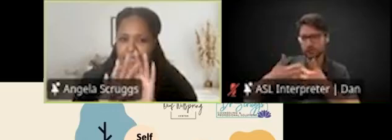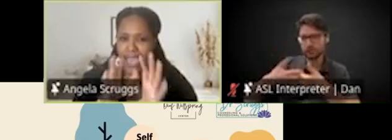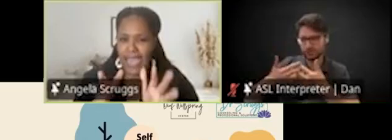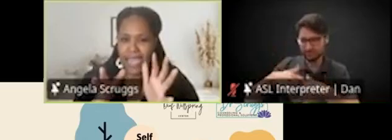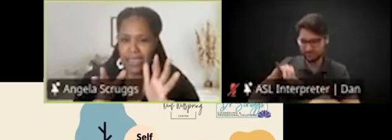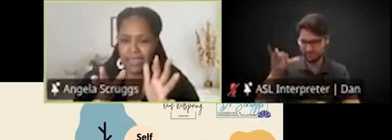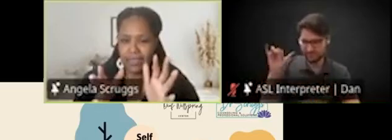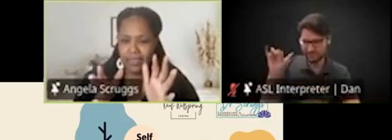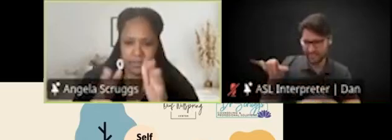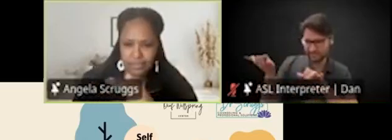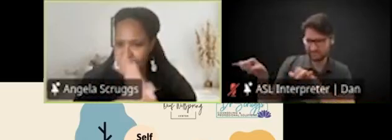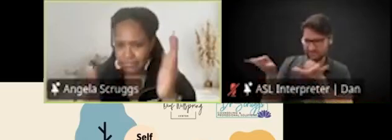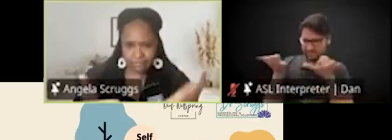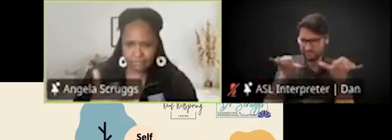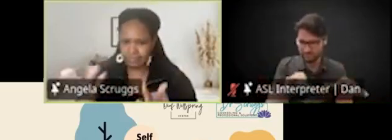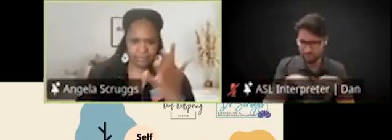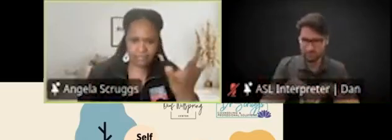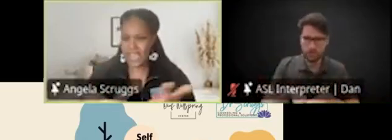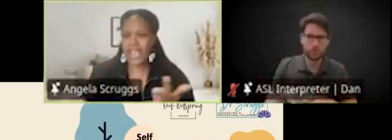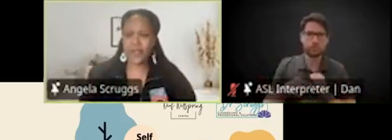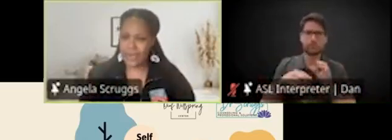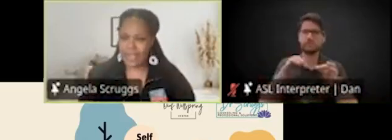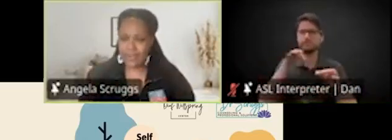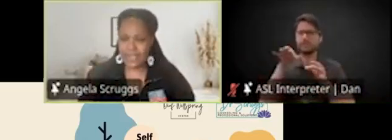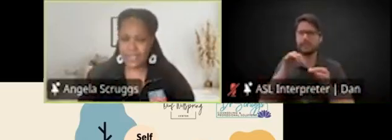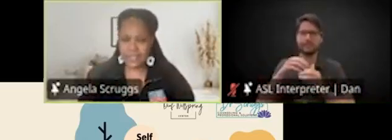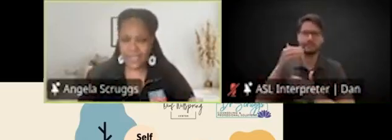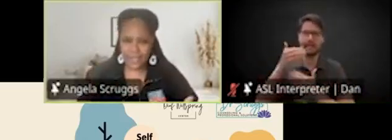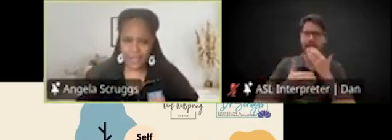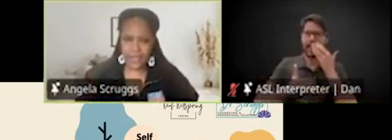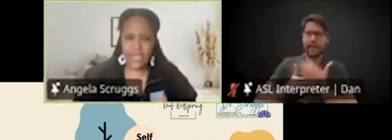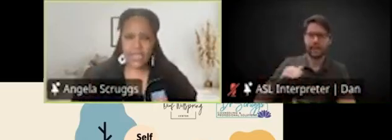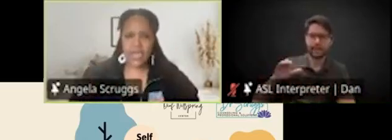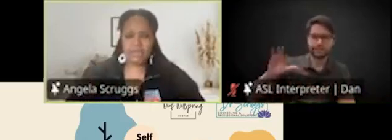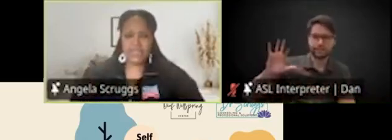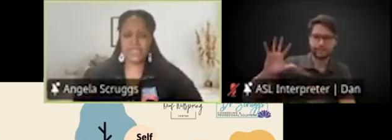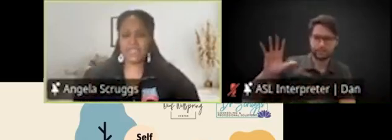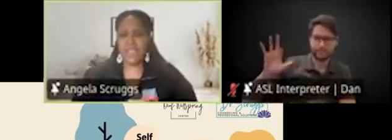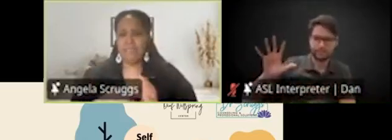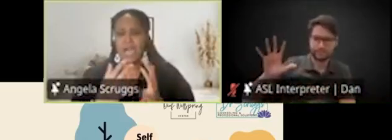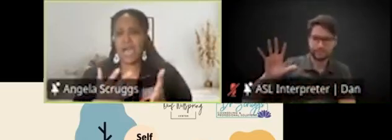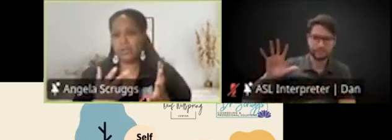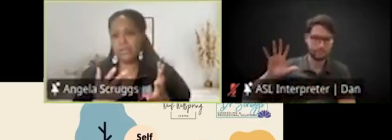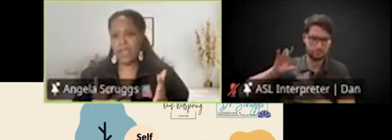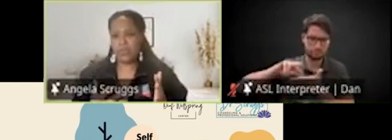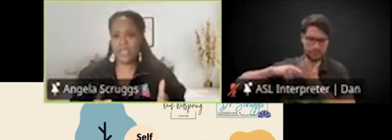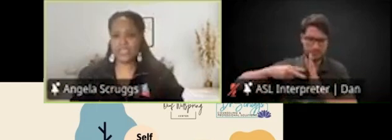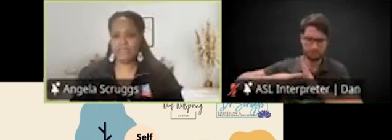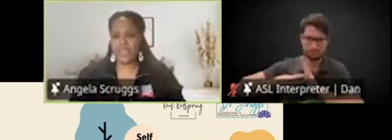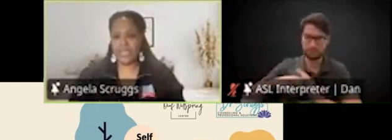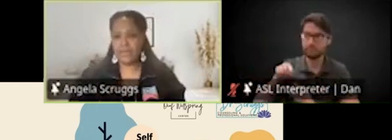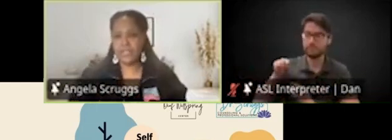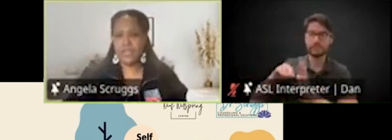what this hand diagram is here. This is a model that was developed,